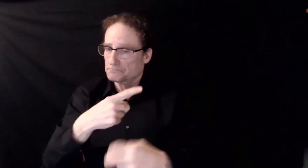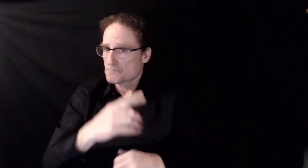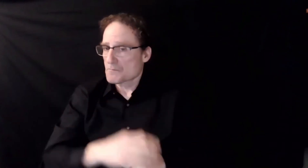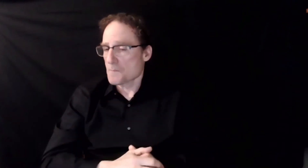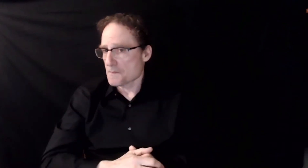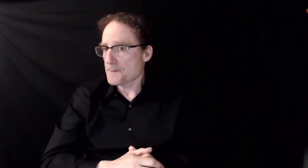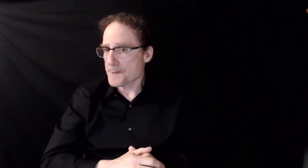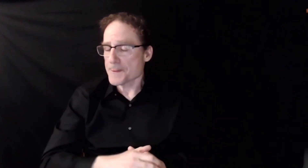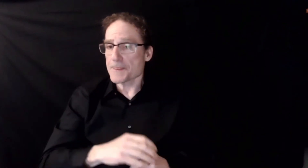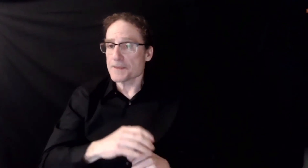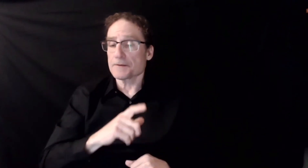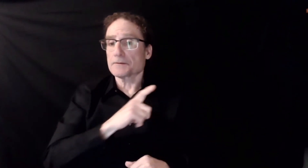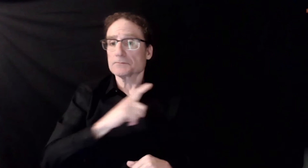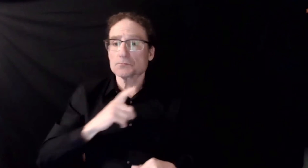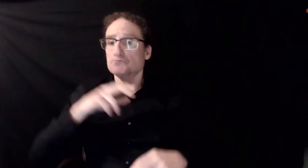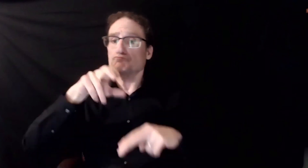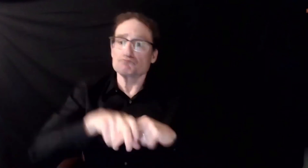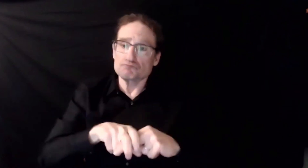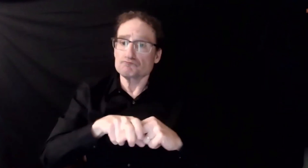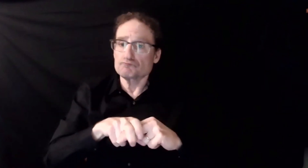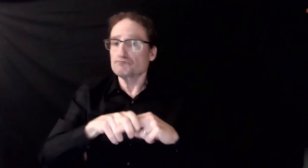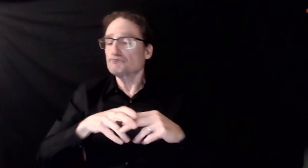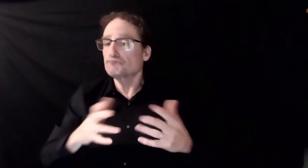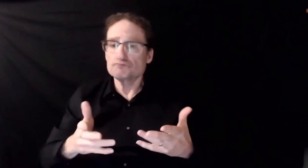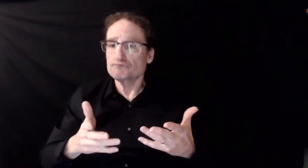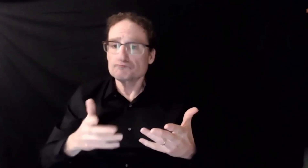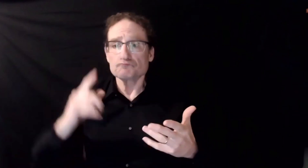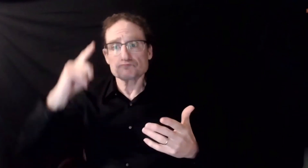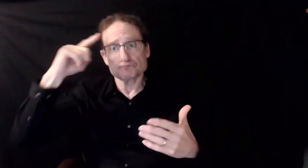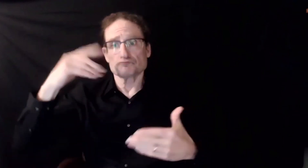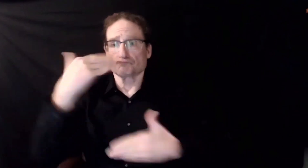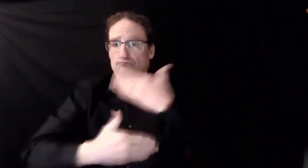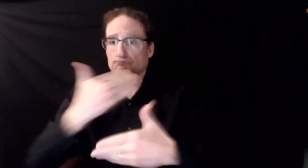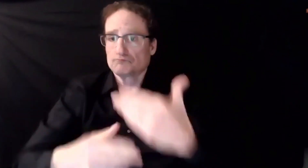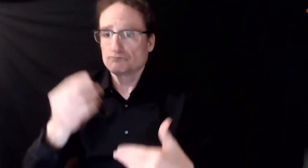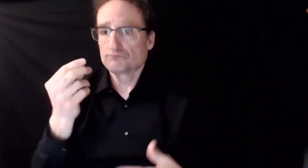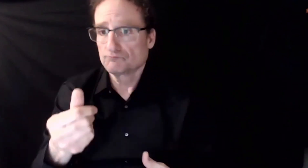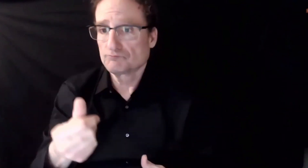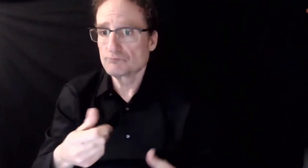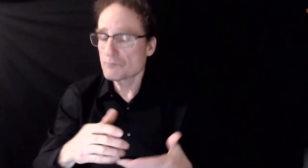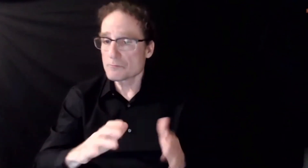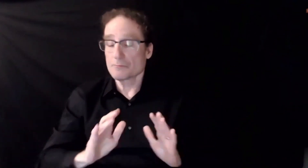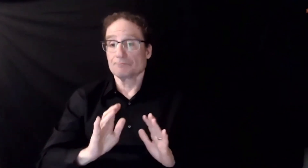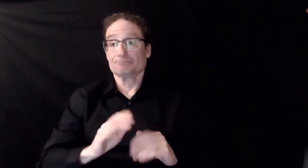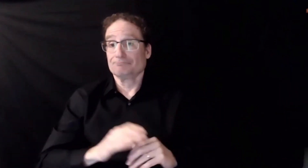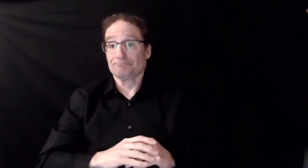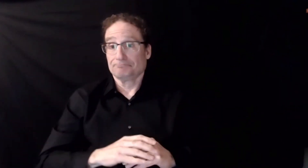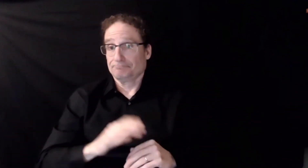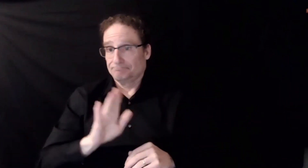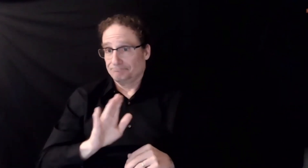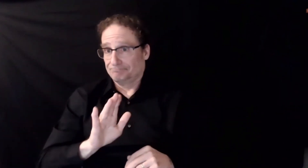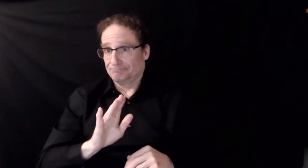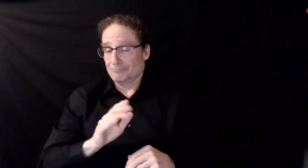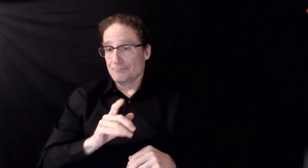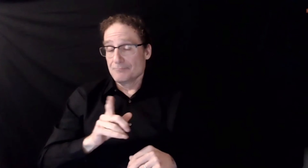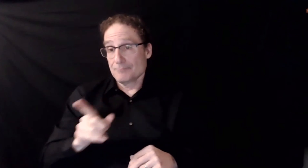to go to the person's office for that meeting. And the legislator sat down and thought they were going to move along quickly,